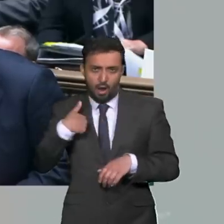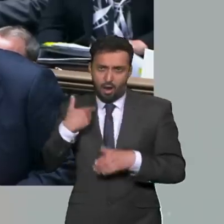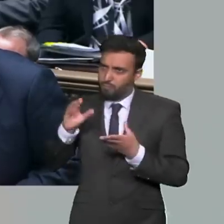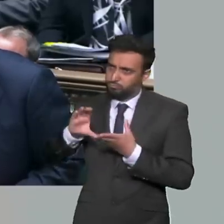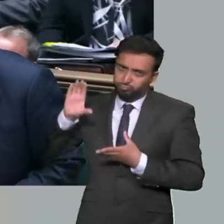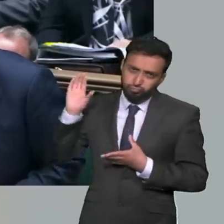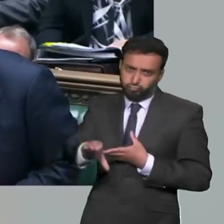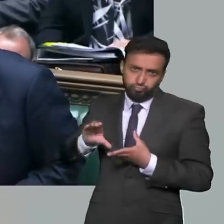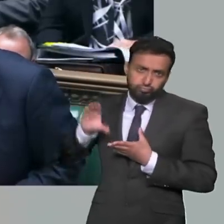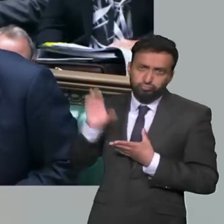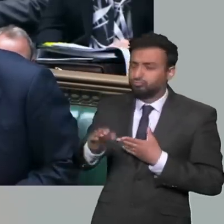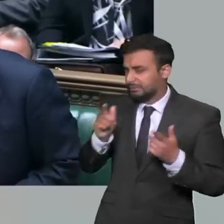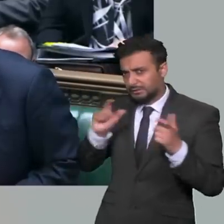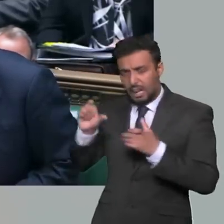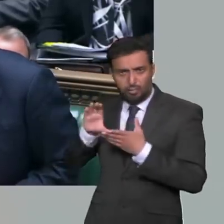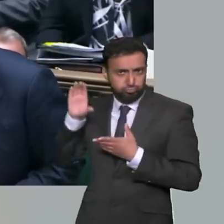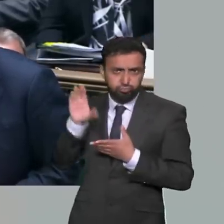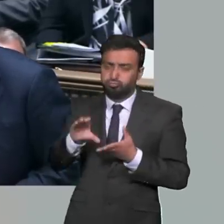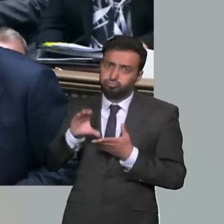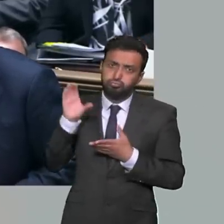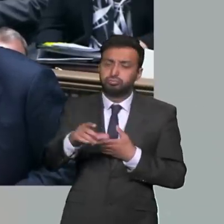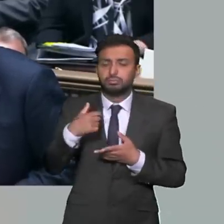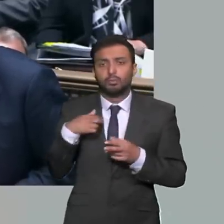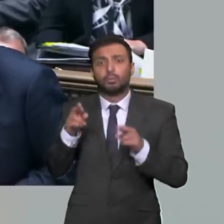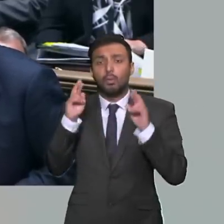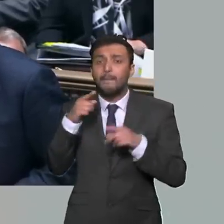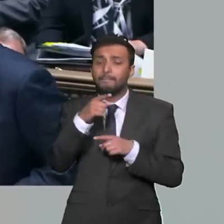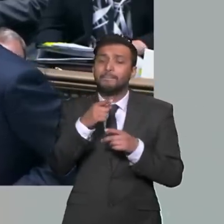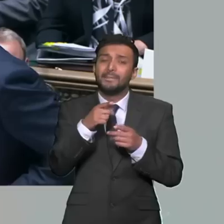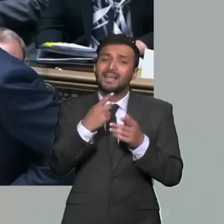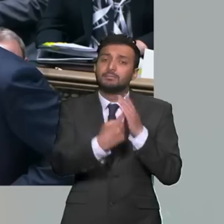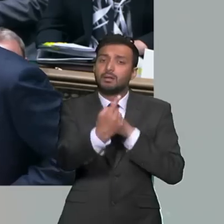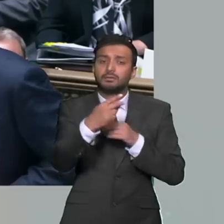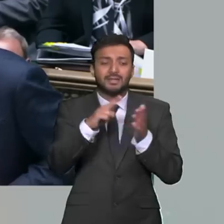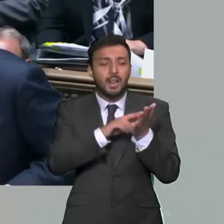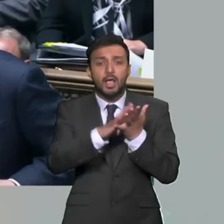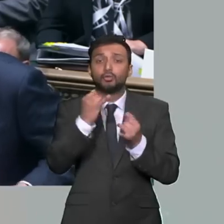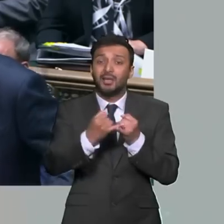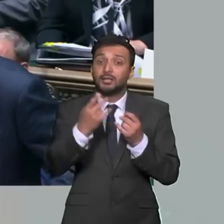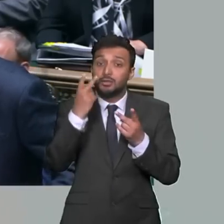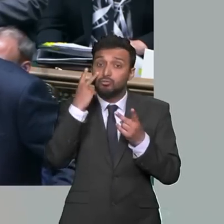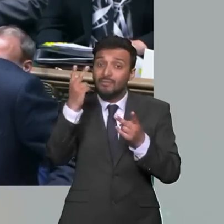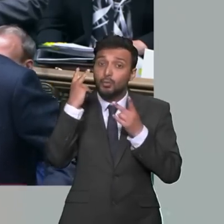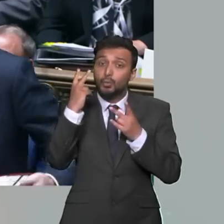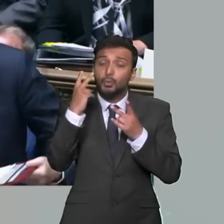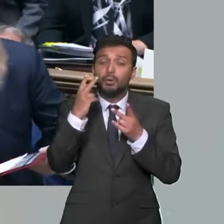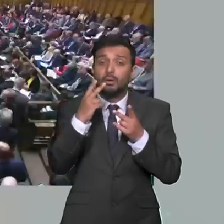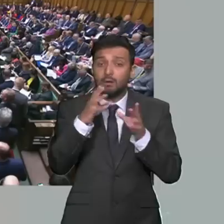I hope that the independent NHS Pay Review Body will listen carefully to what he has just said.